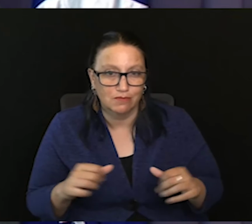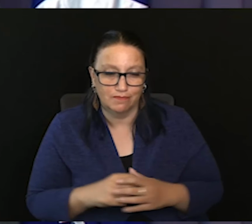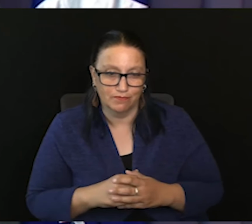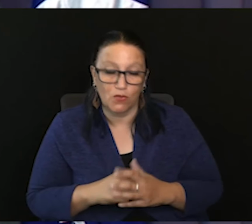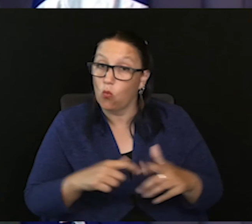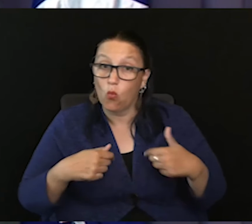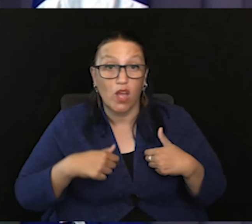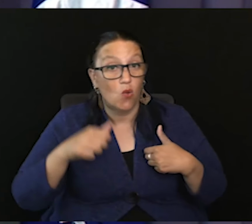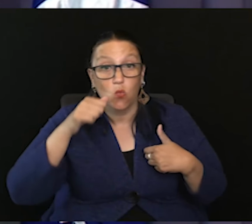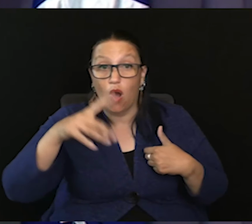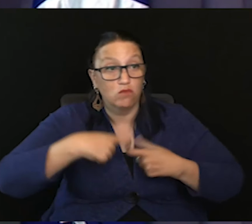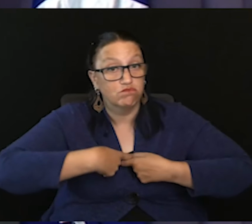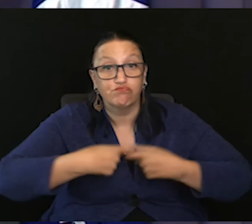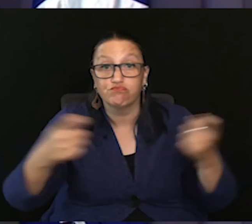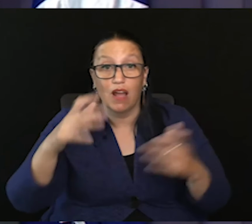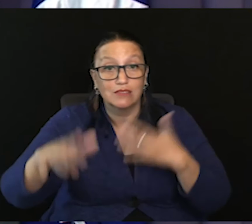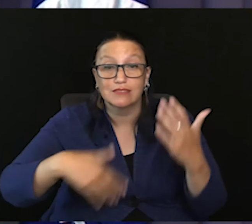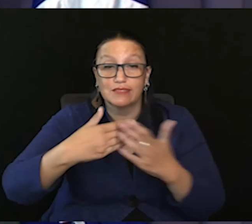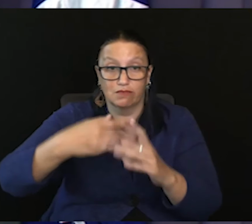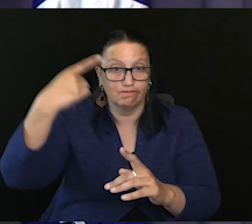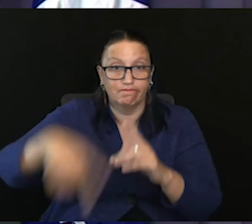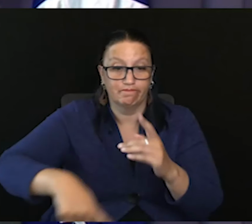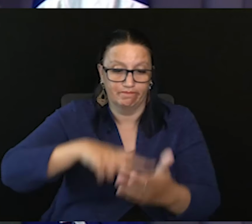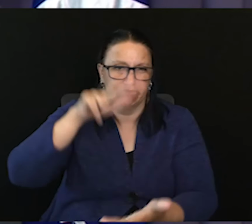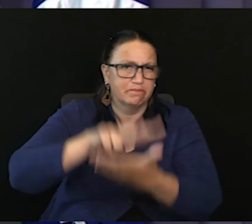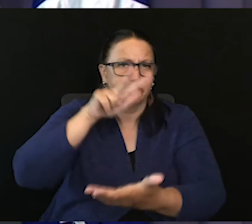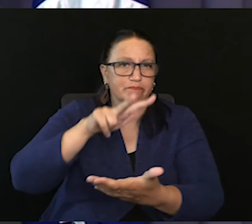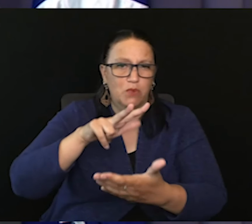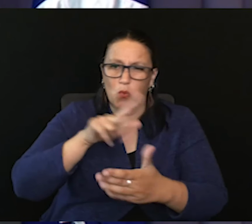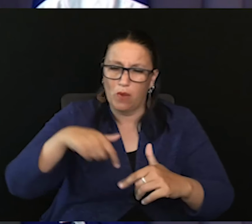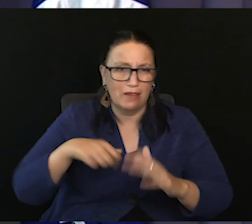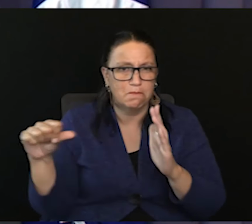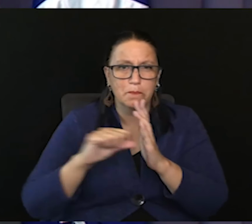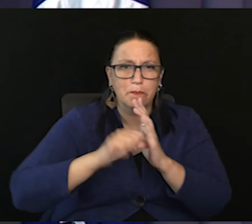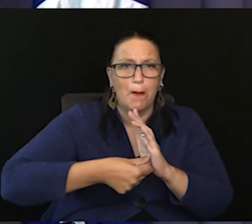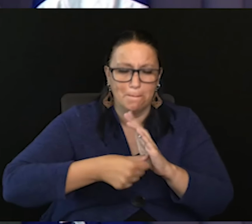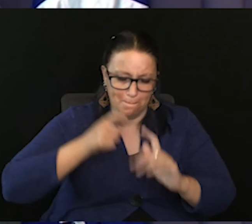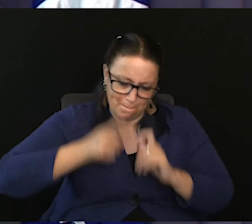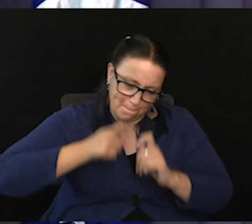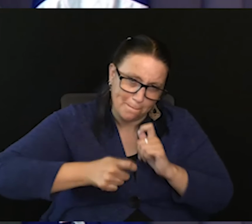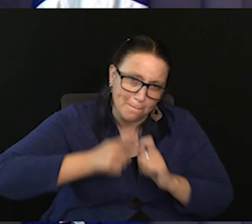and no vaccine goes out to Australians under whispered passes. There are very strict, rigorous, and extensive laboratory